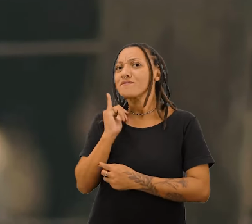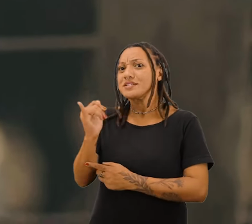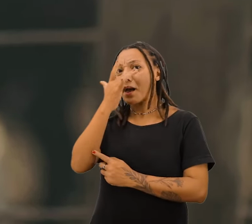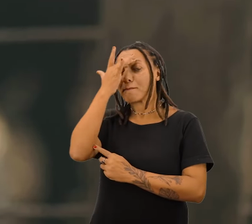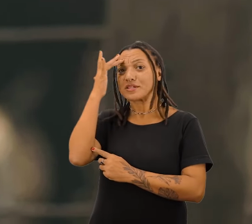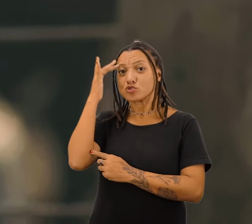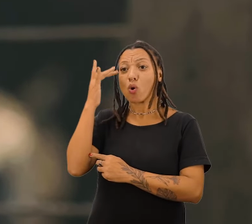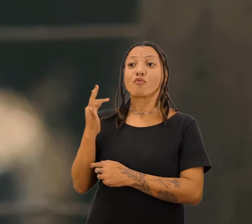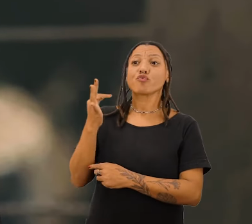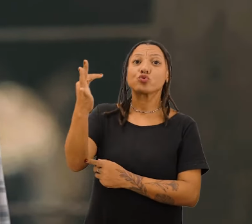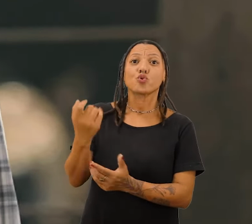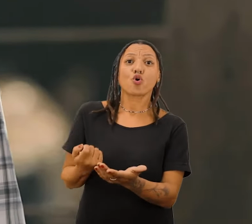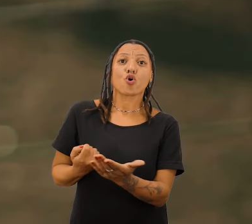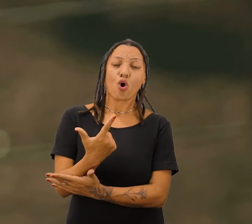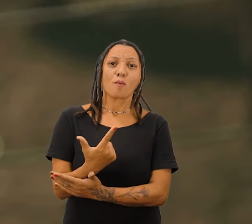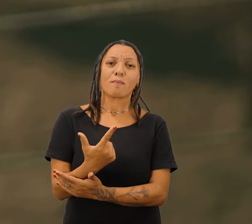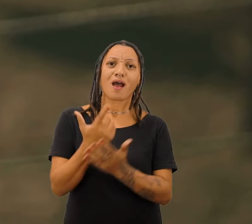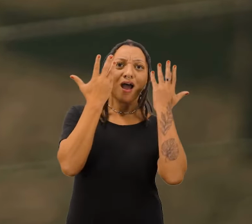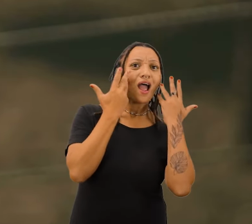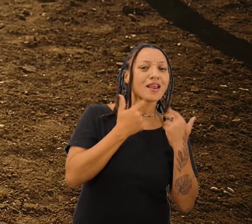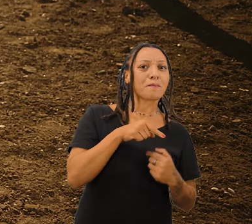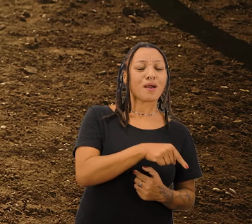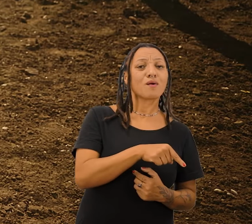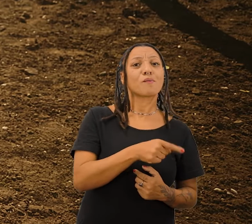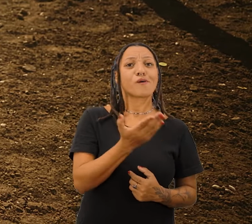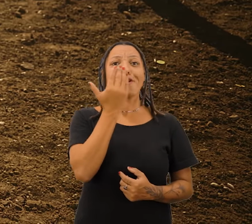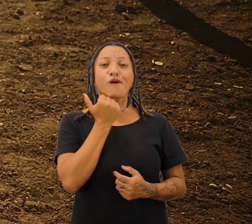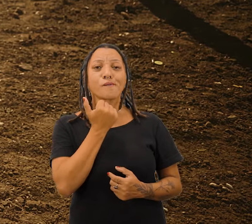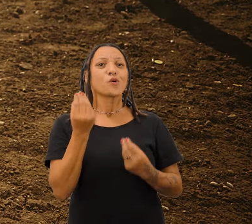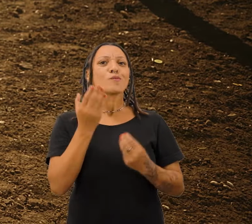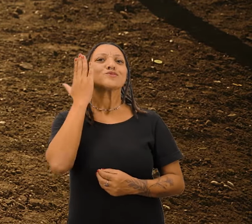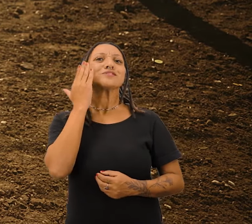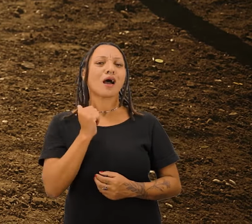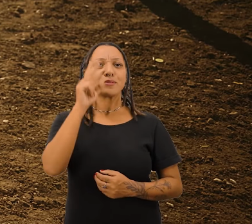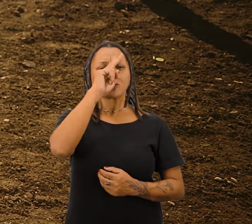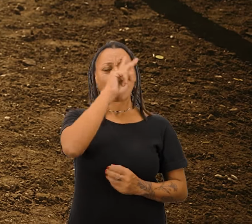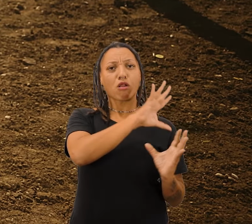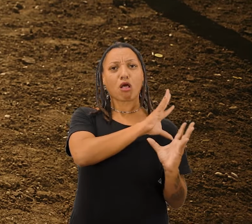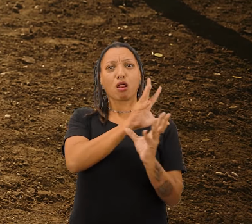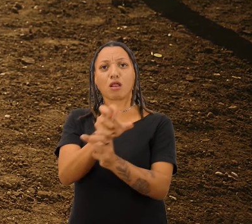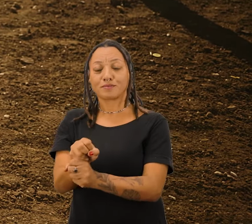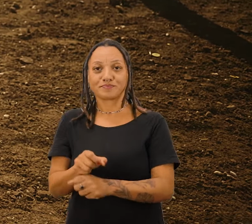how do we inform our consumers in the future that our meat comes from sustainable livestock farming? [Anderson] Did you know that today there is